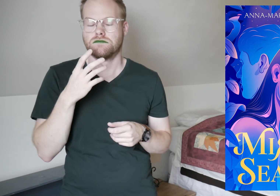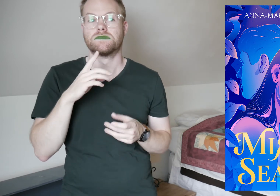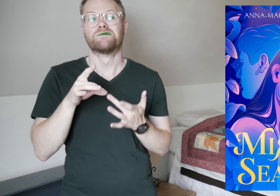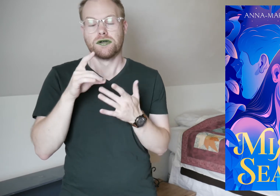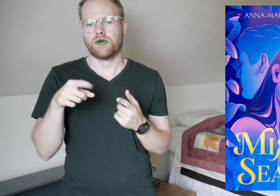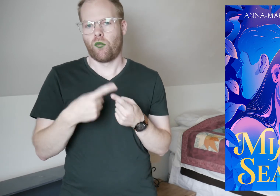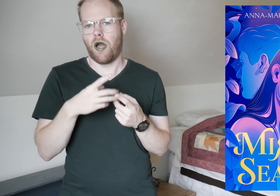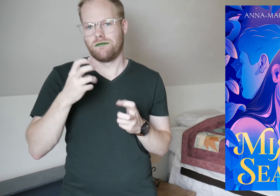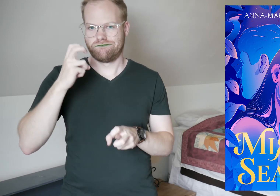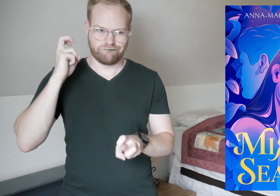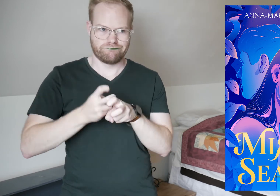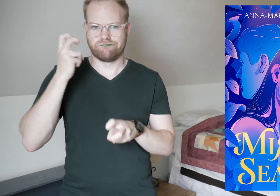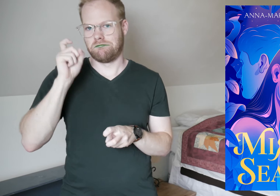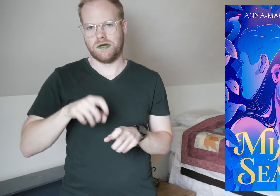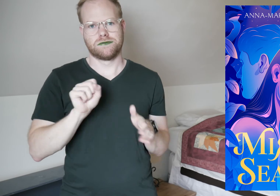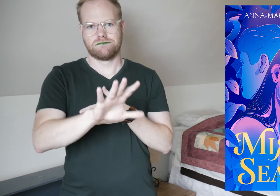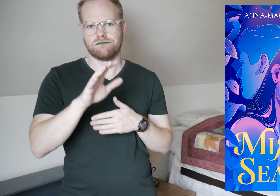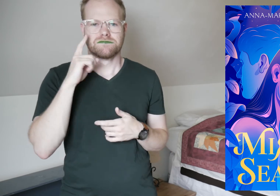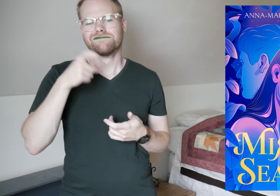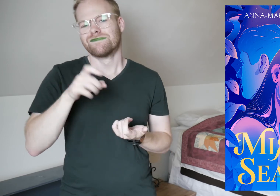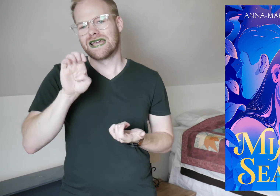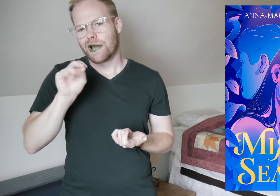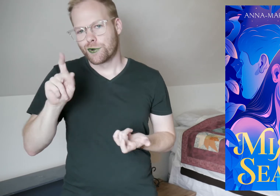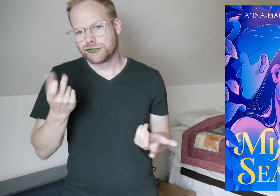especially when there’s a hard return time, because they’re both ebooks.